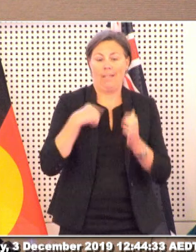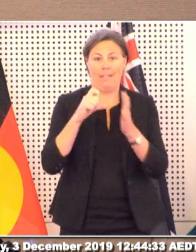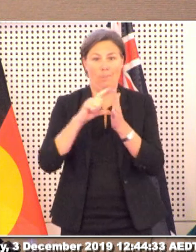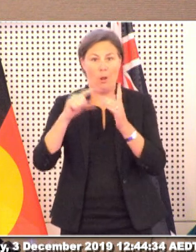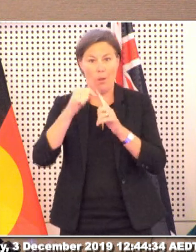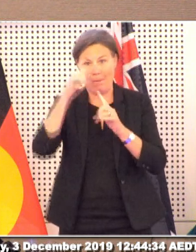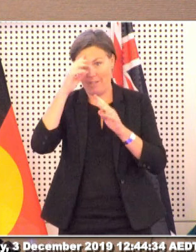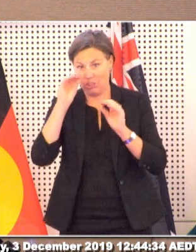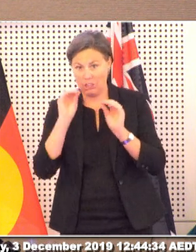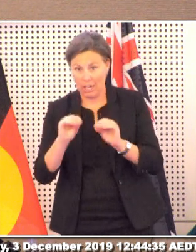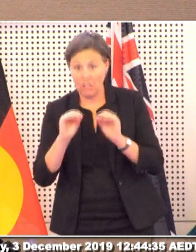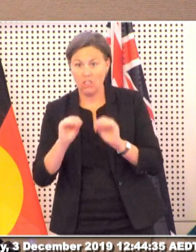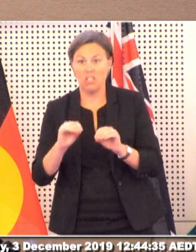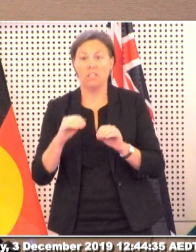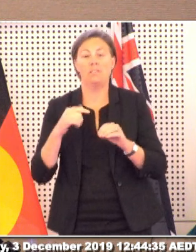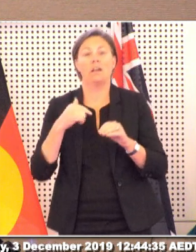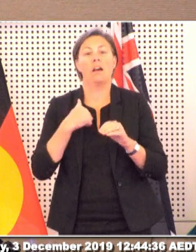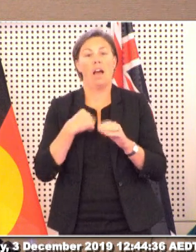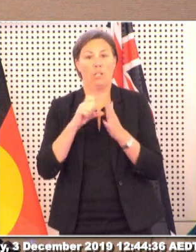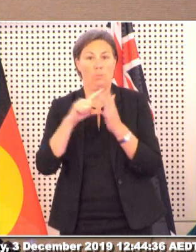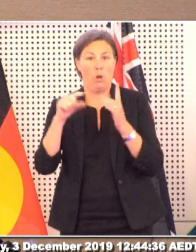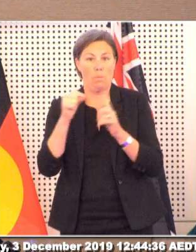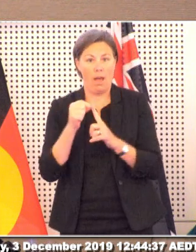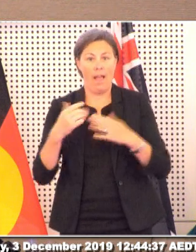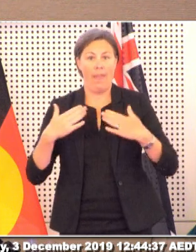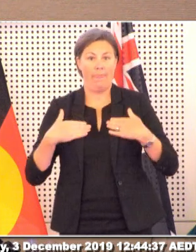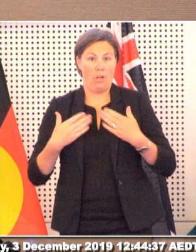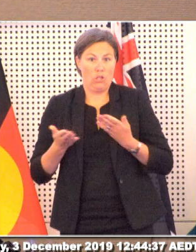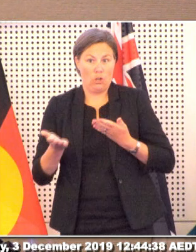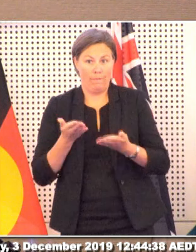Diploma in Health Services Management, a Masters in Health Services Management, and